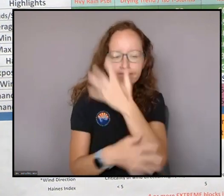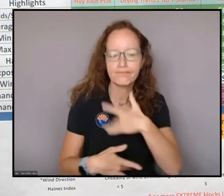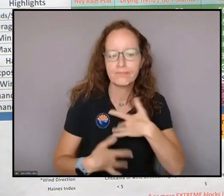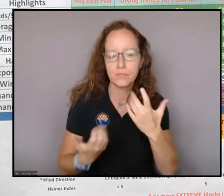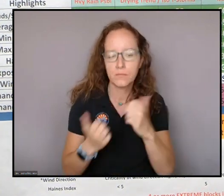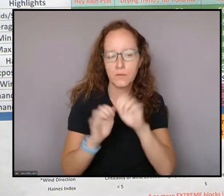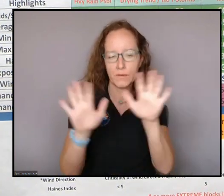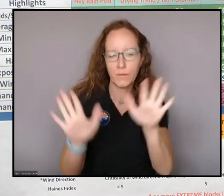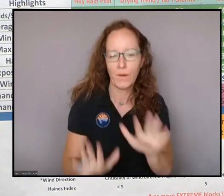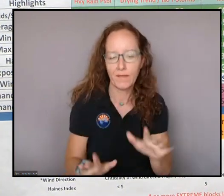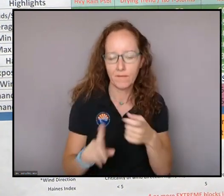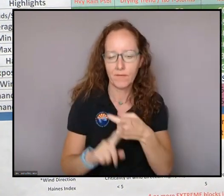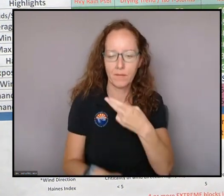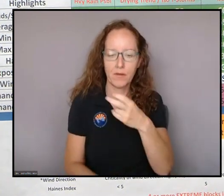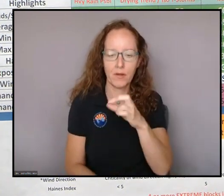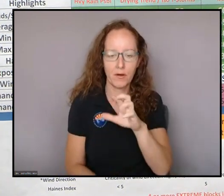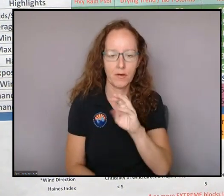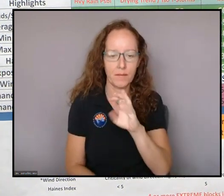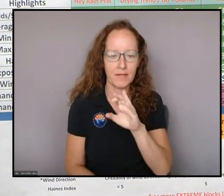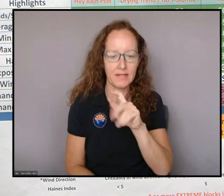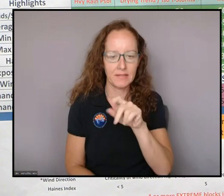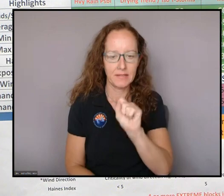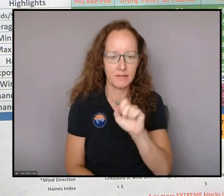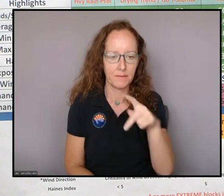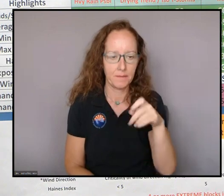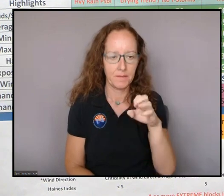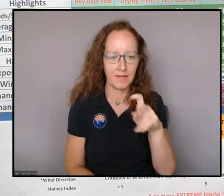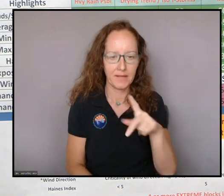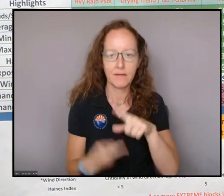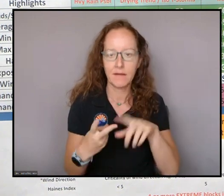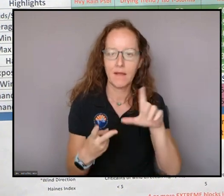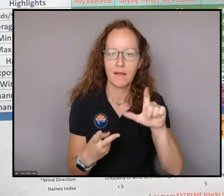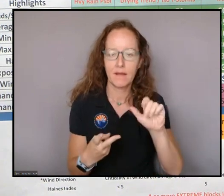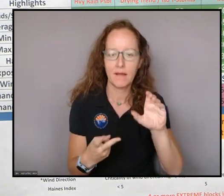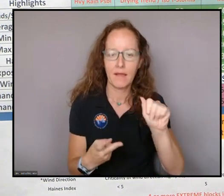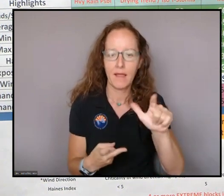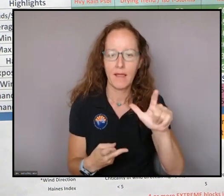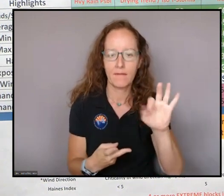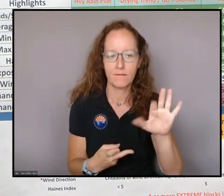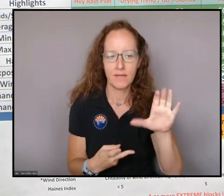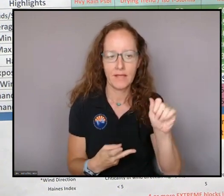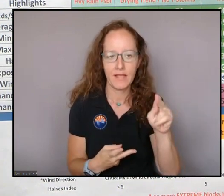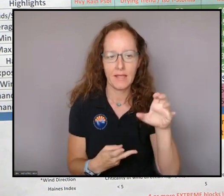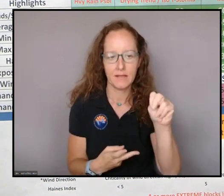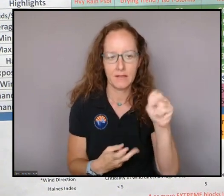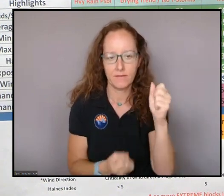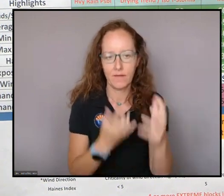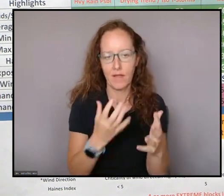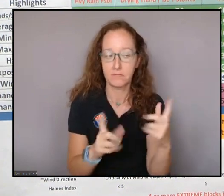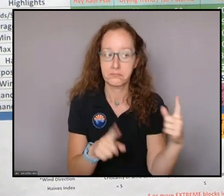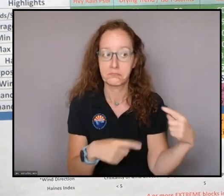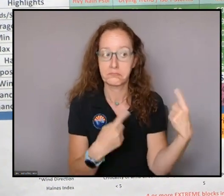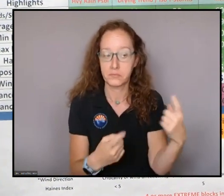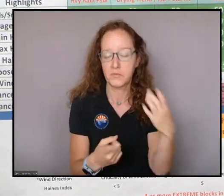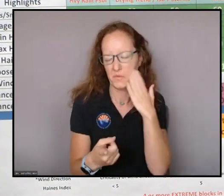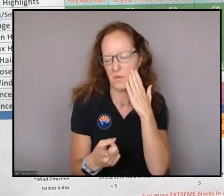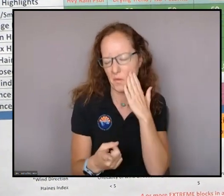seeing quite a bit of rain over the past several days. Um, it's been very beneficial rain. The rain we have been seeing